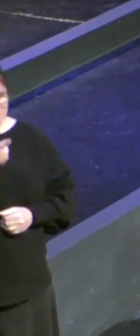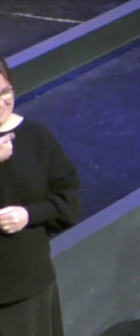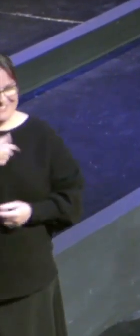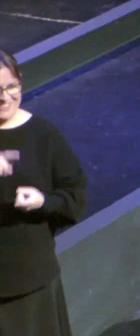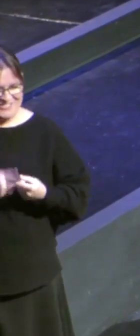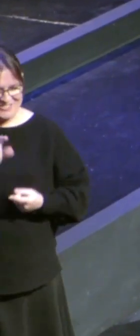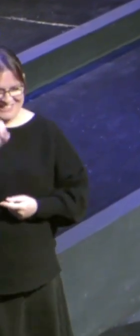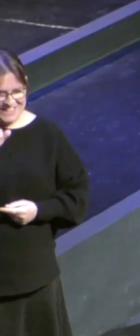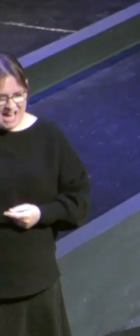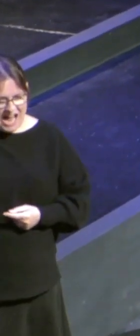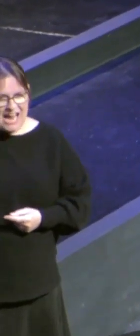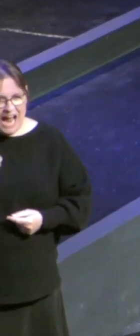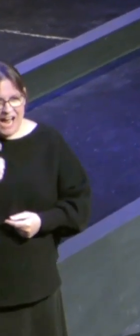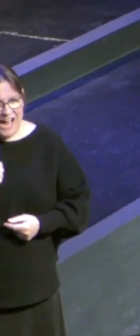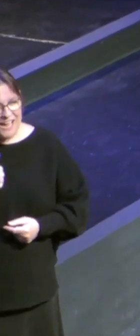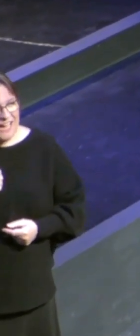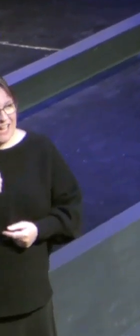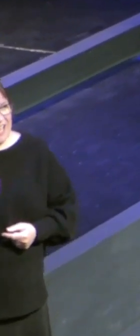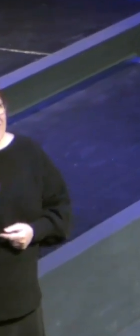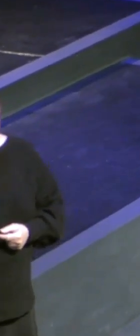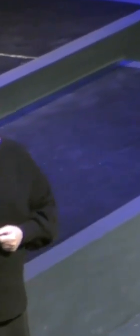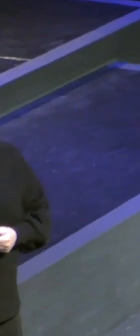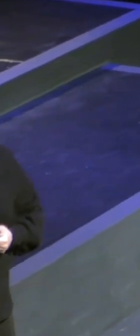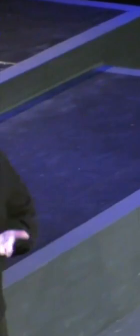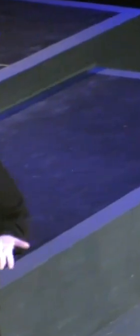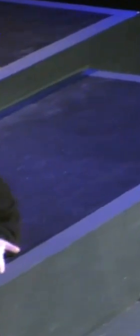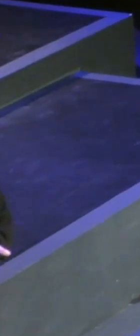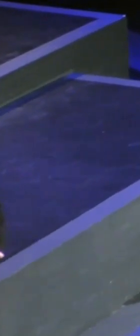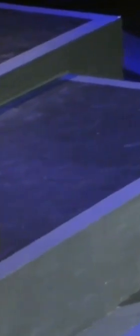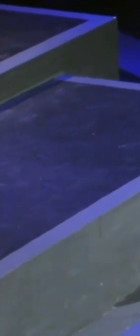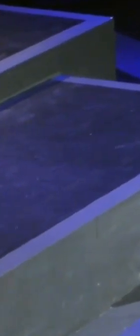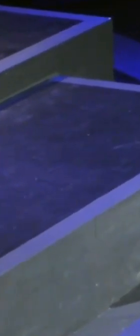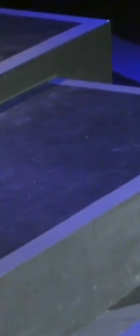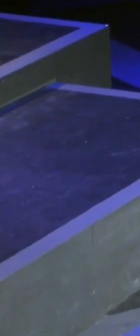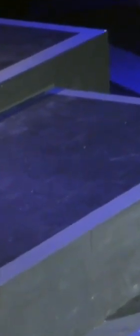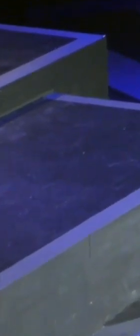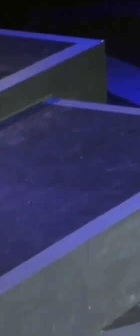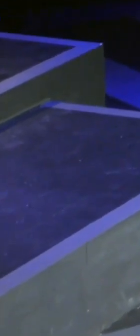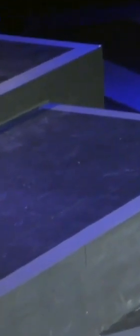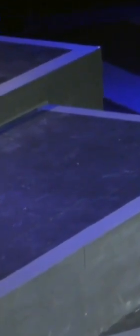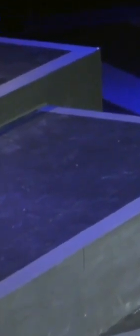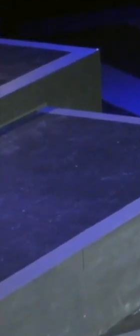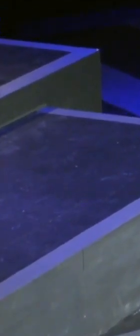I, I, I, I, I, I, I, I, I, I, I, I, I am, I am.